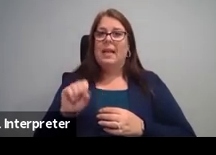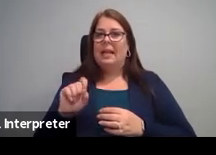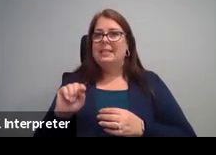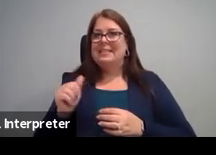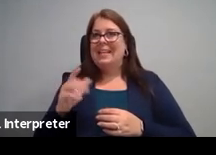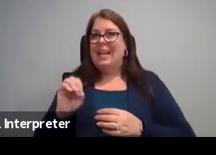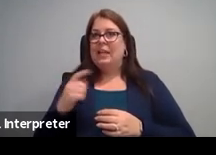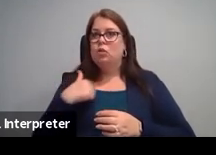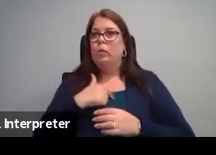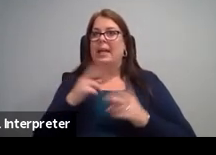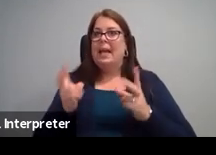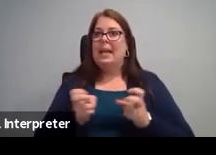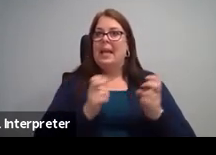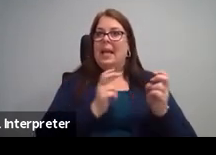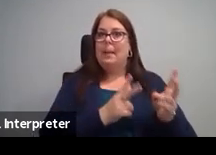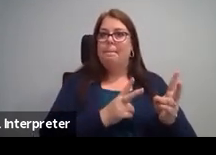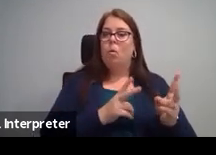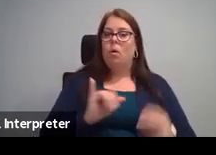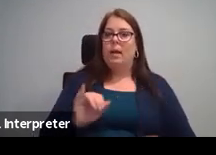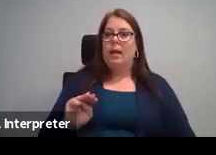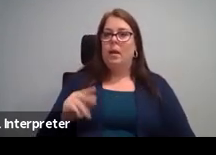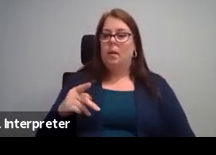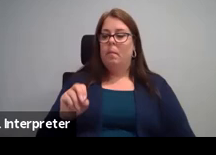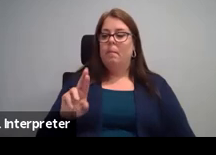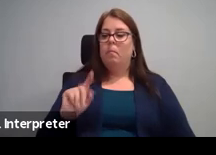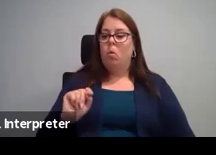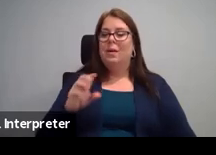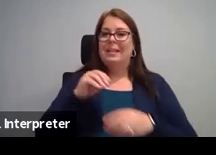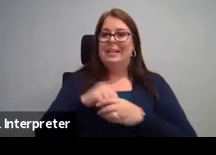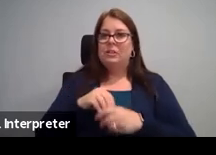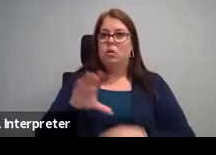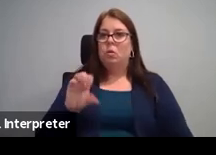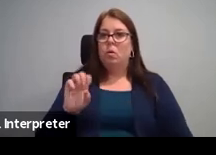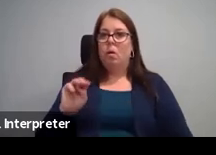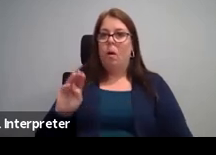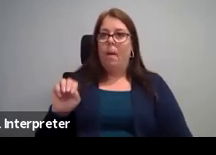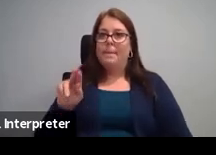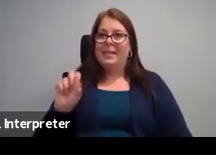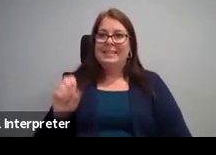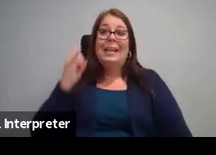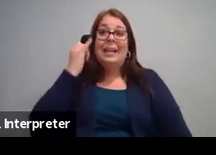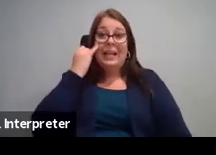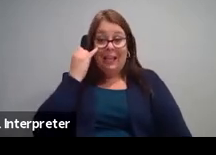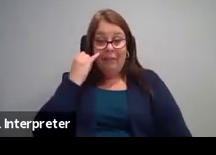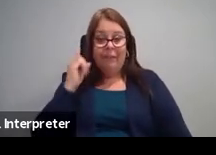Cathy Reznicek: So that they can be shared. If it's a if it's a course that we're sharing out with other Cathy Reznicek: Students